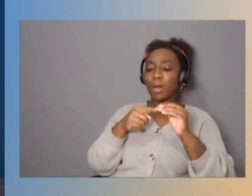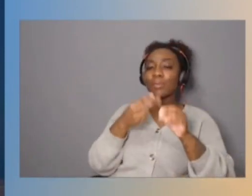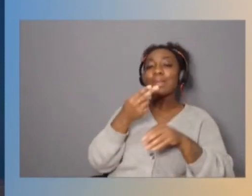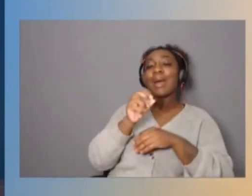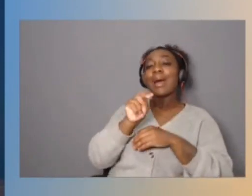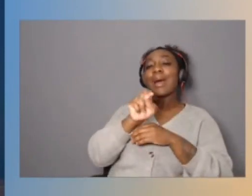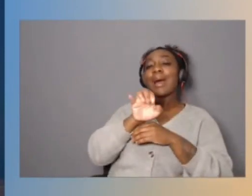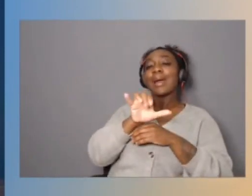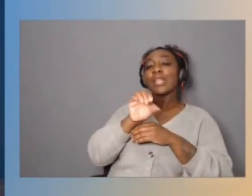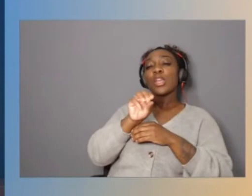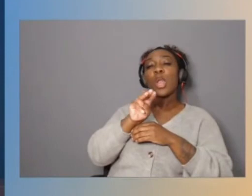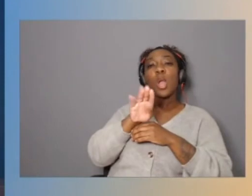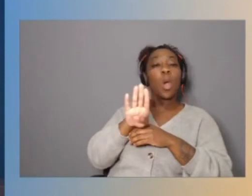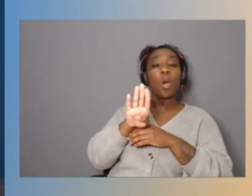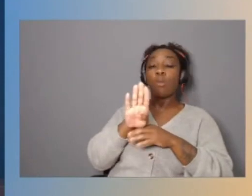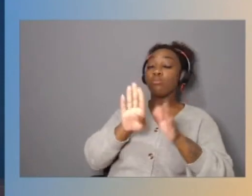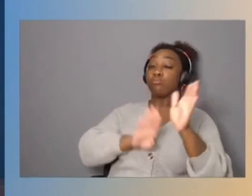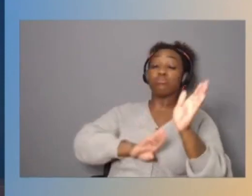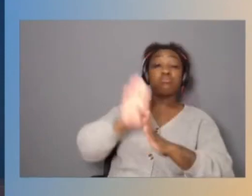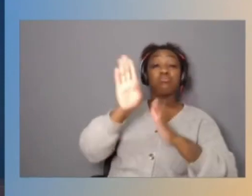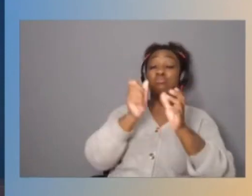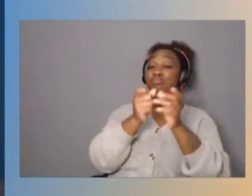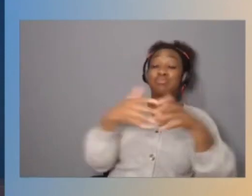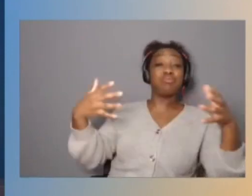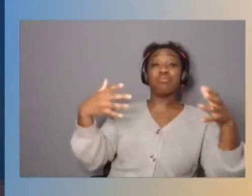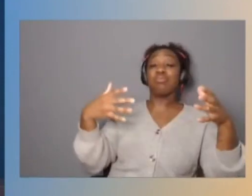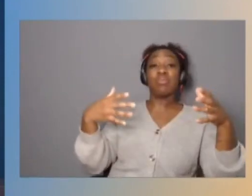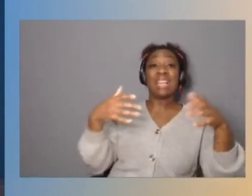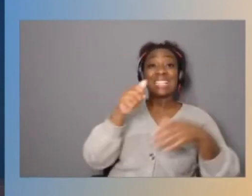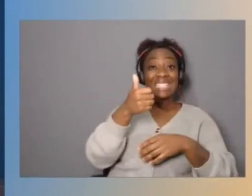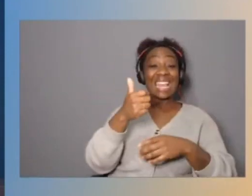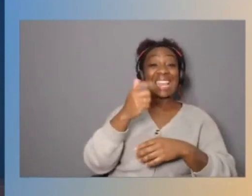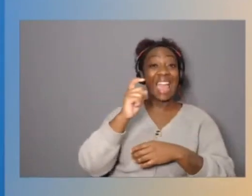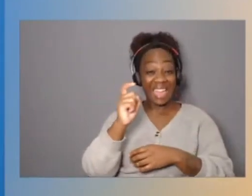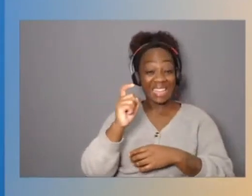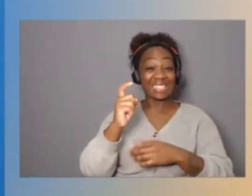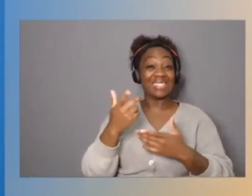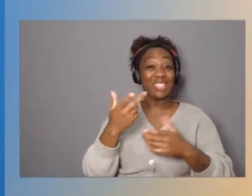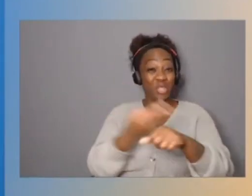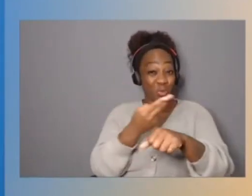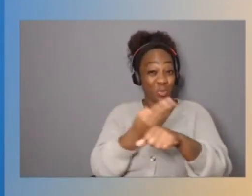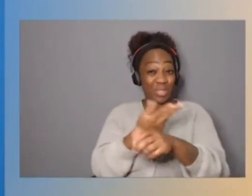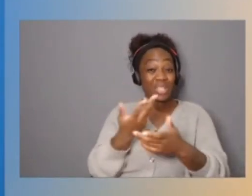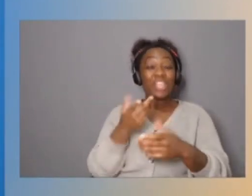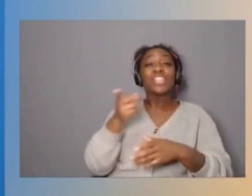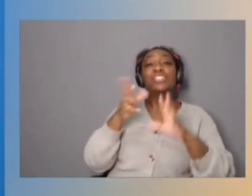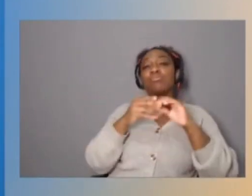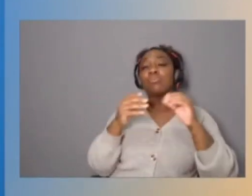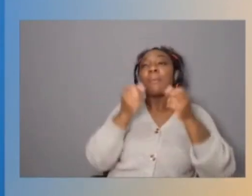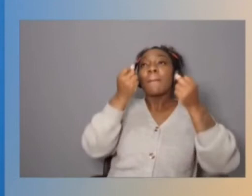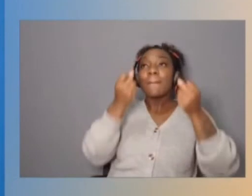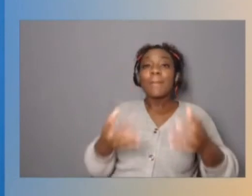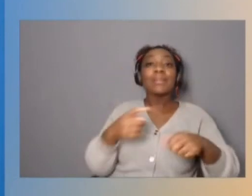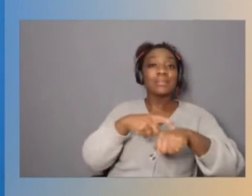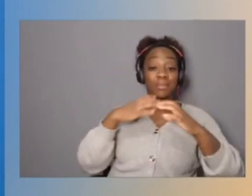in usage of 10x. And she said multiple times that the customers and the usage is exposing by 10x.